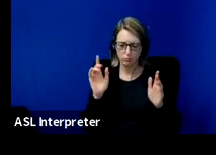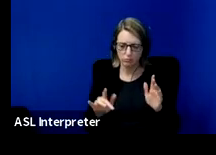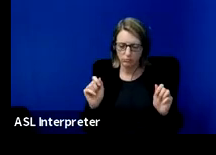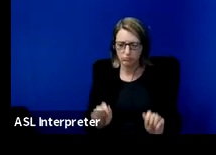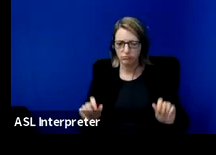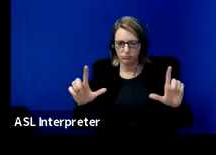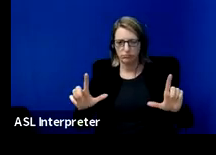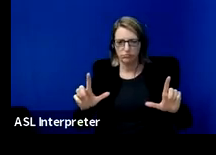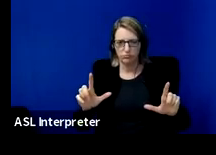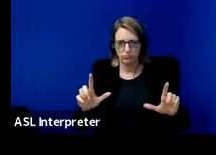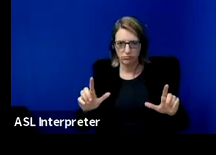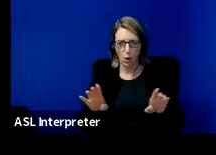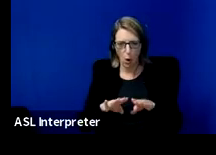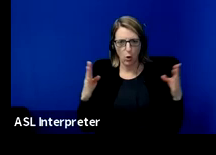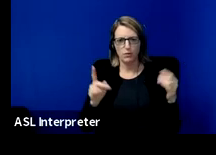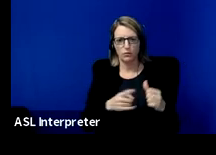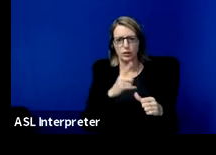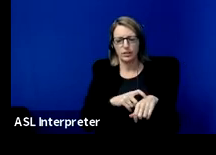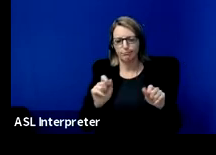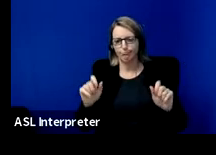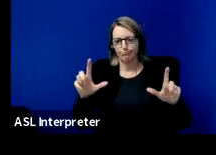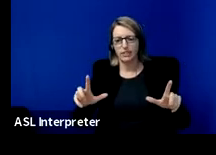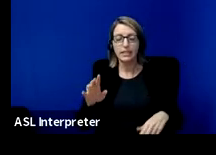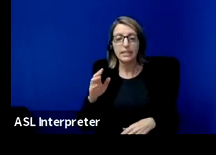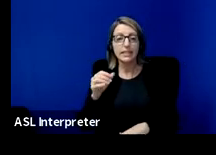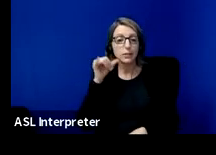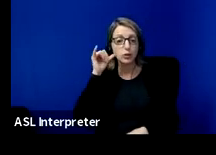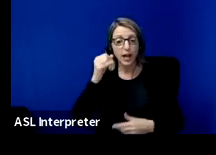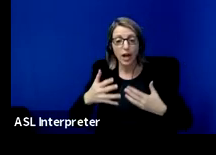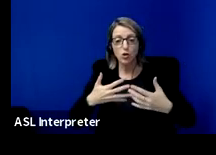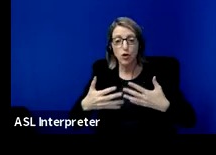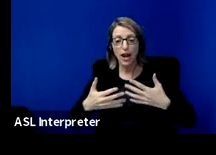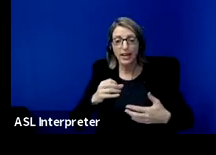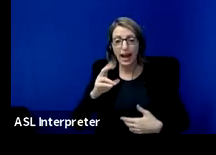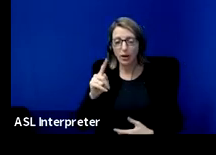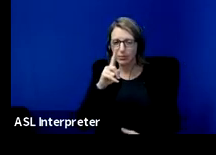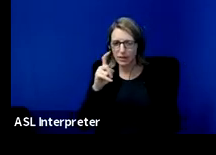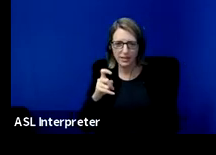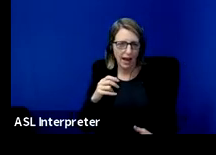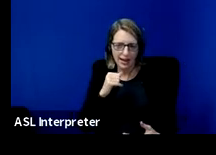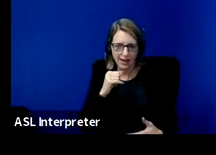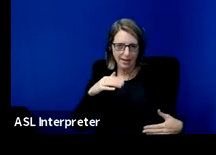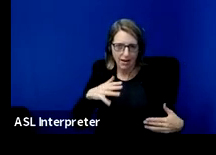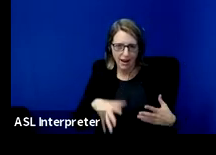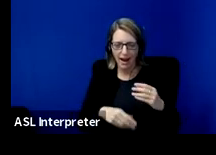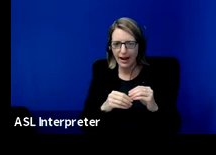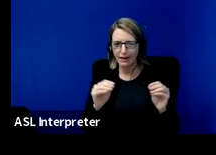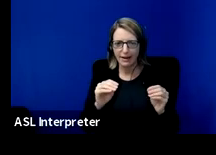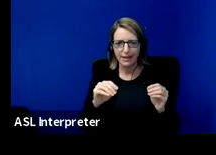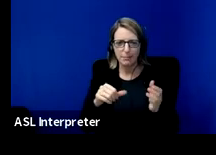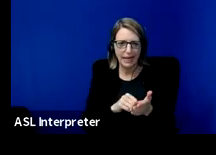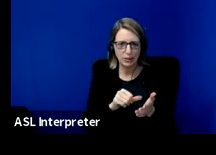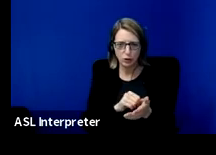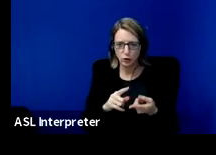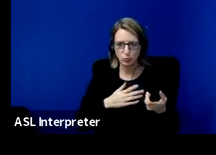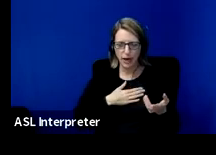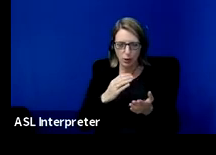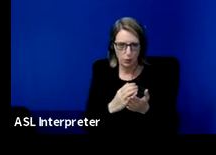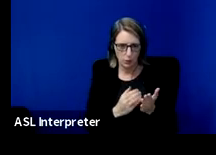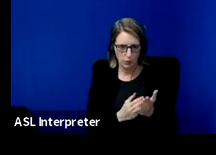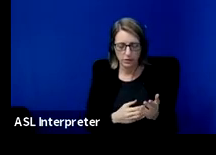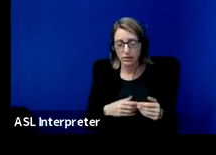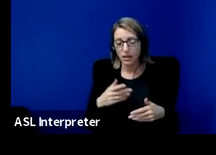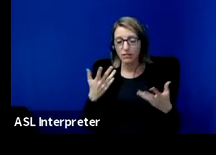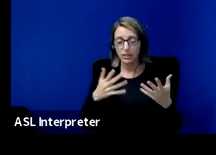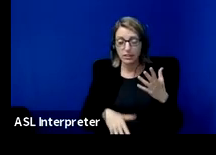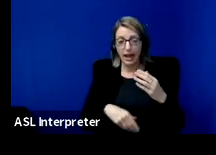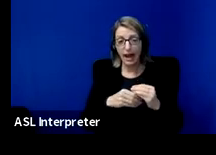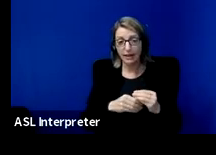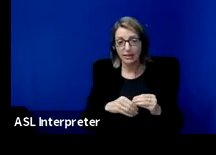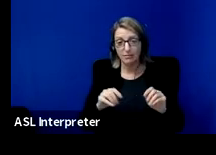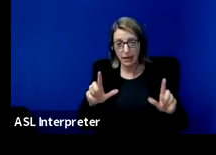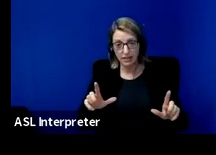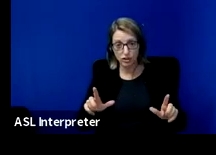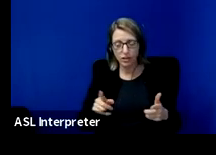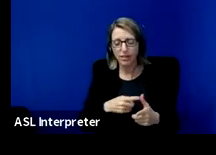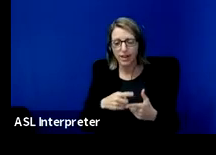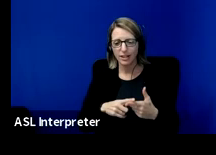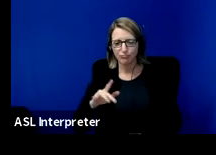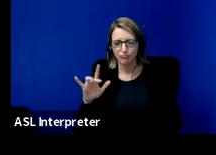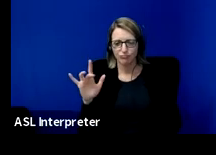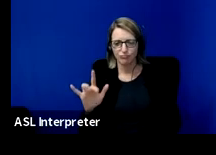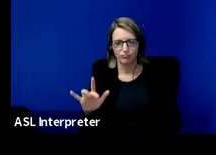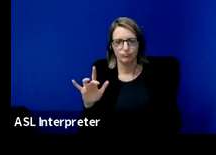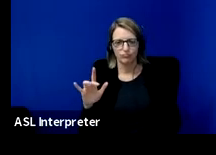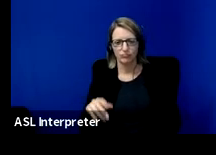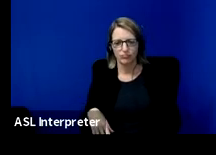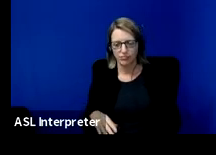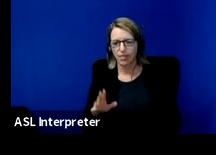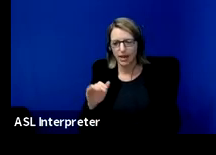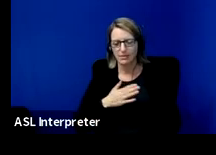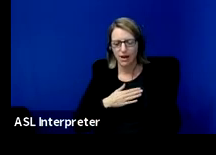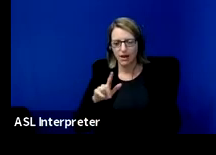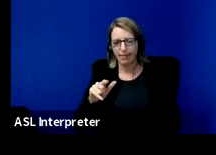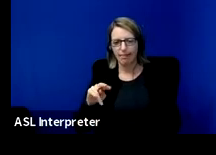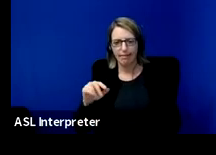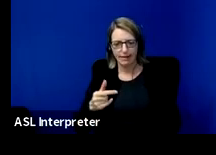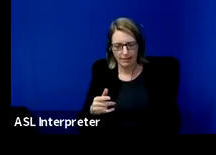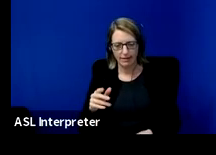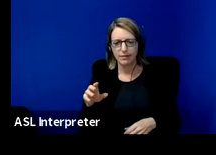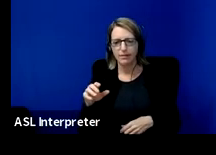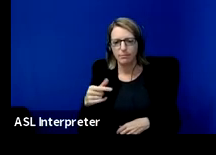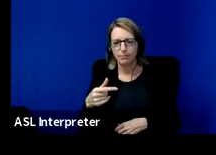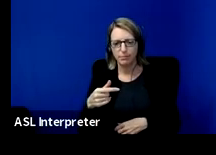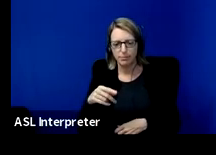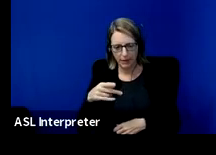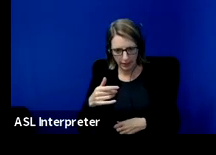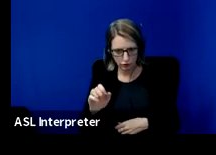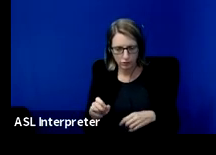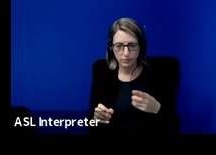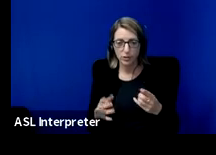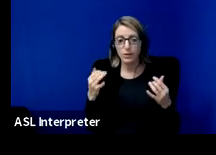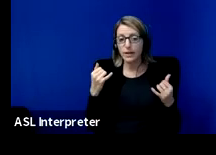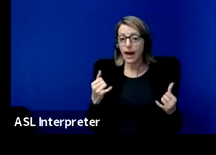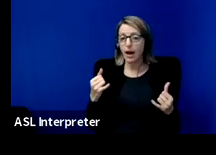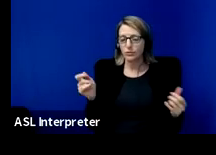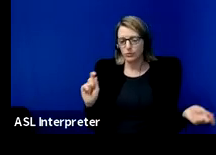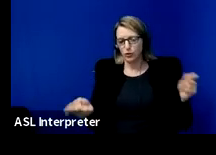ESD 112-- Kristina Wambold: And do yesterday. This was great out. This was great out because I had not added any pages to my course, once I added a page, I was able to use select to this as my landing page. So let me go into the student view so that you can see what the students would see